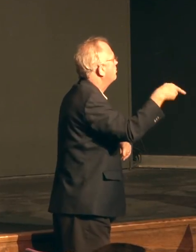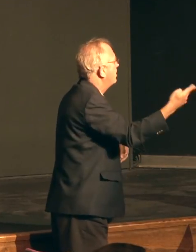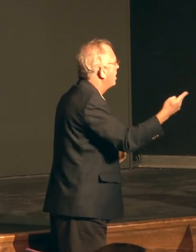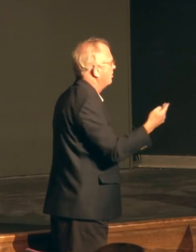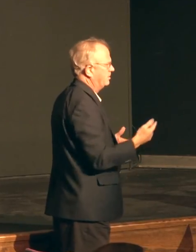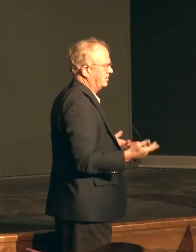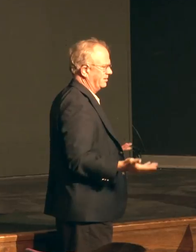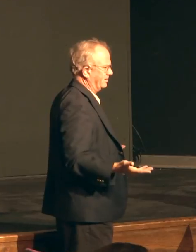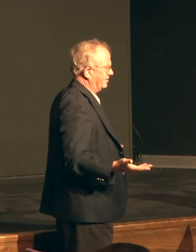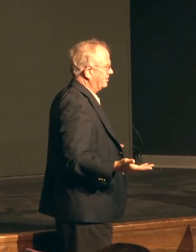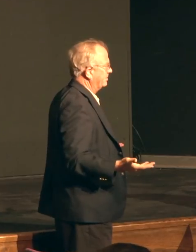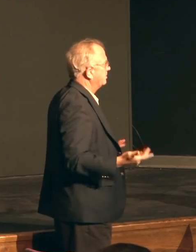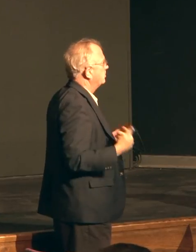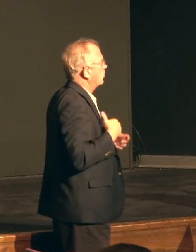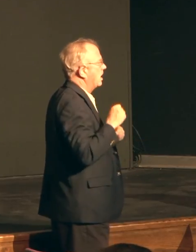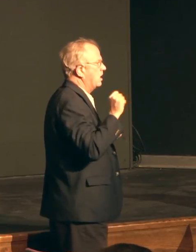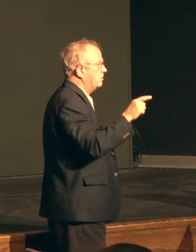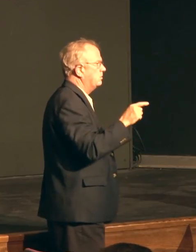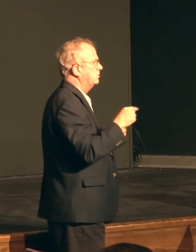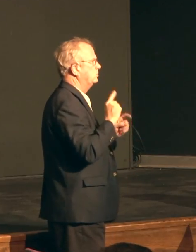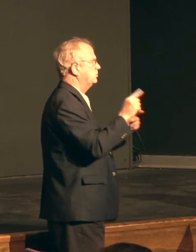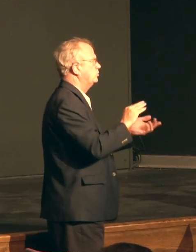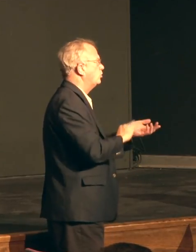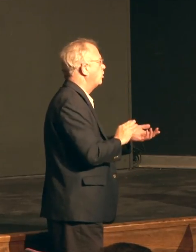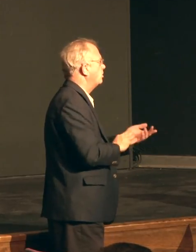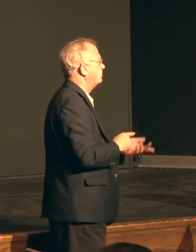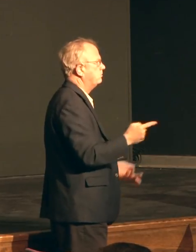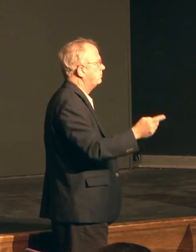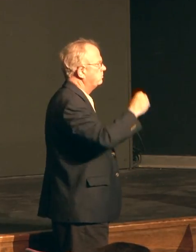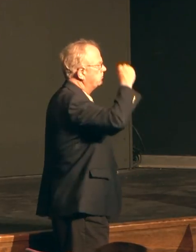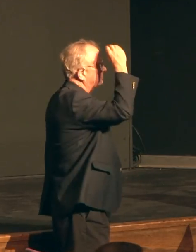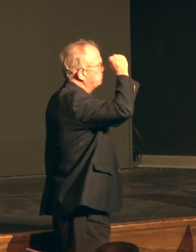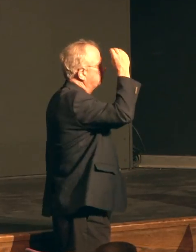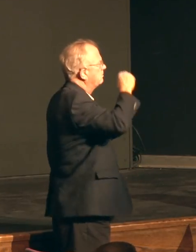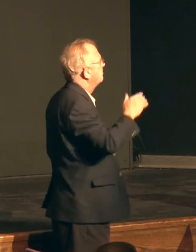had, you know, the spins, so I went to the doctor